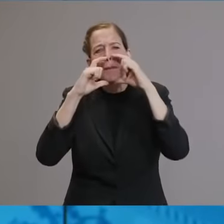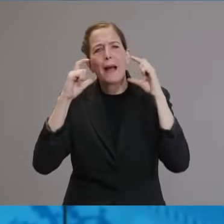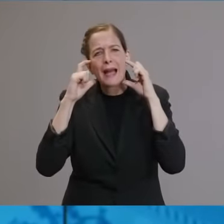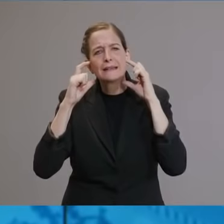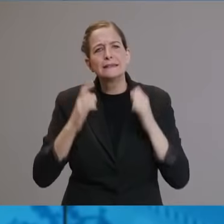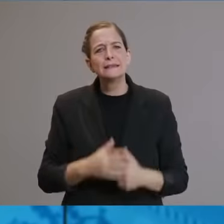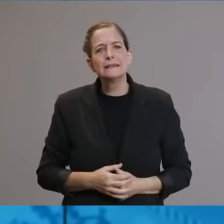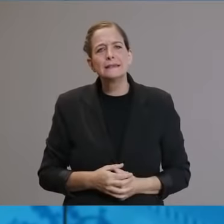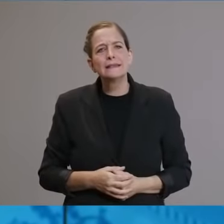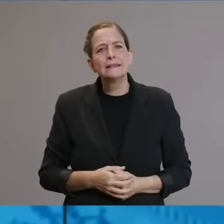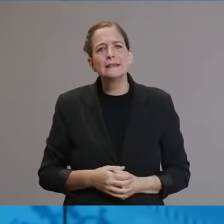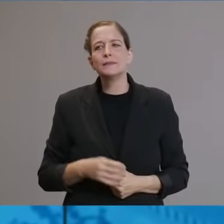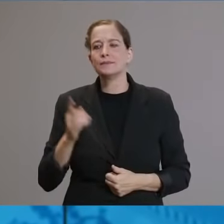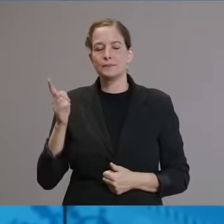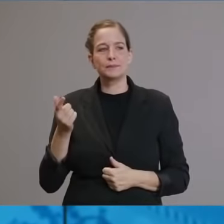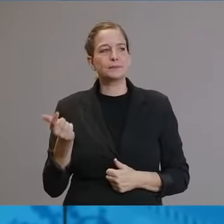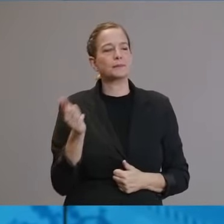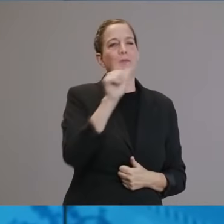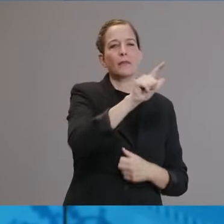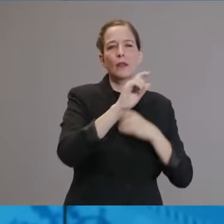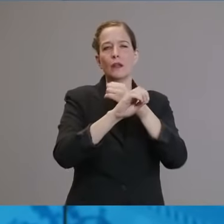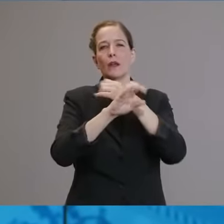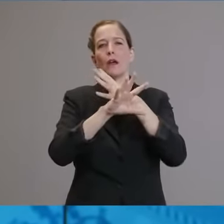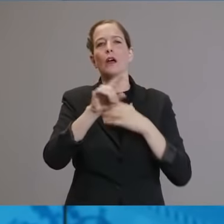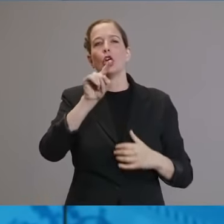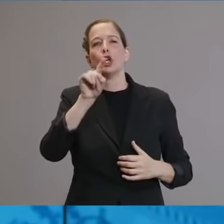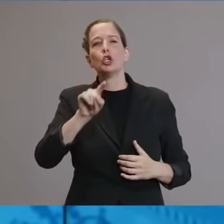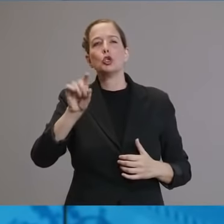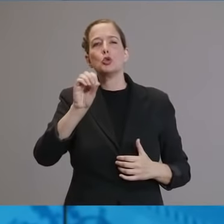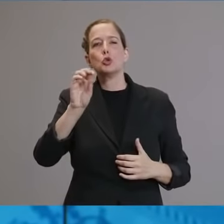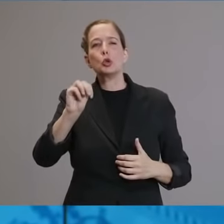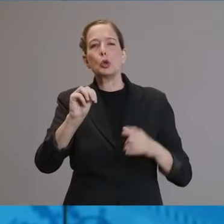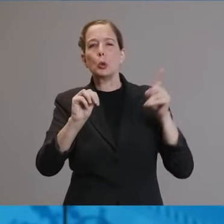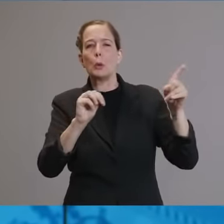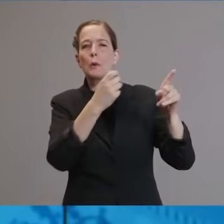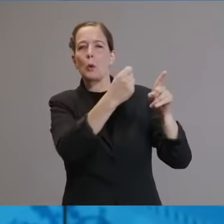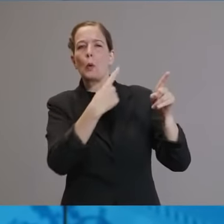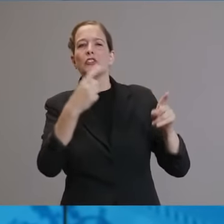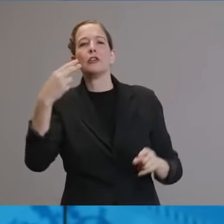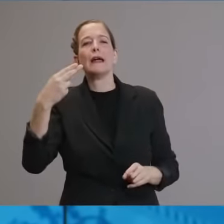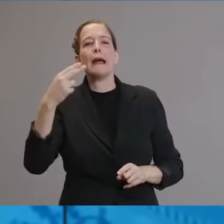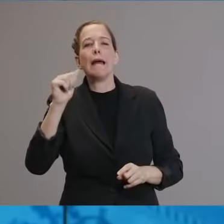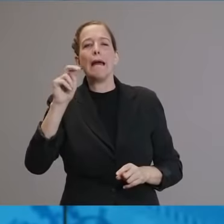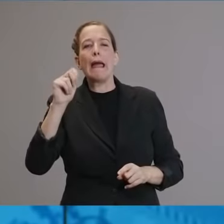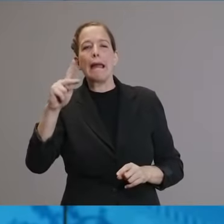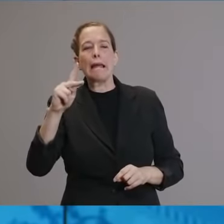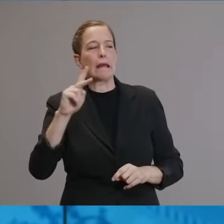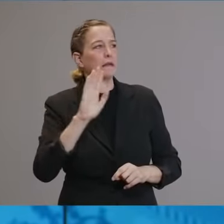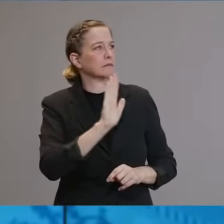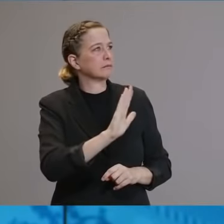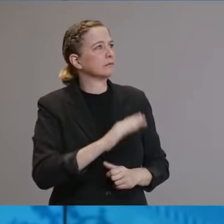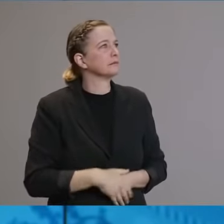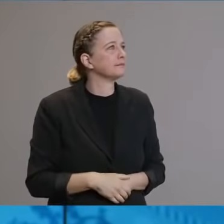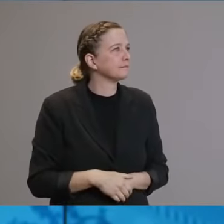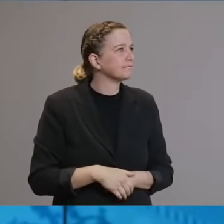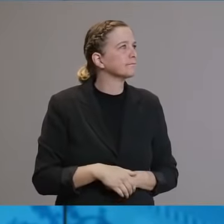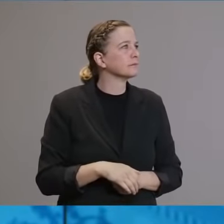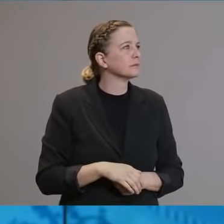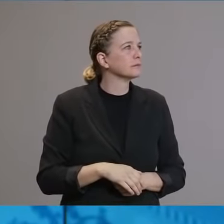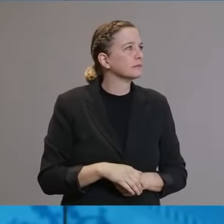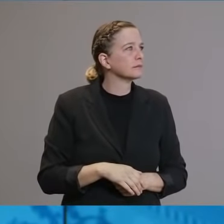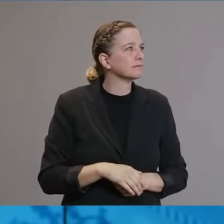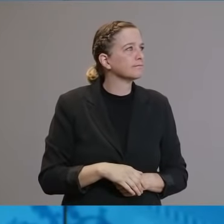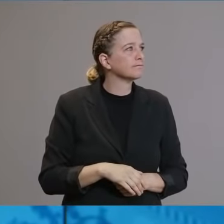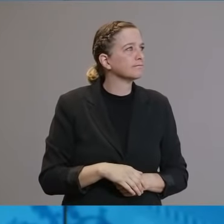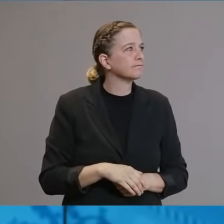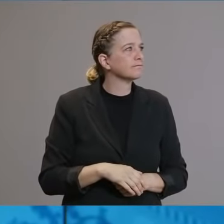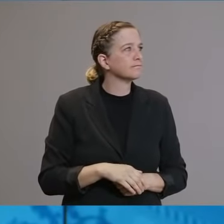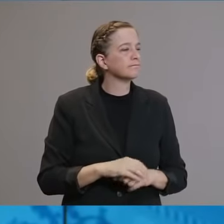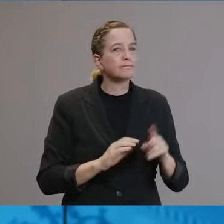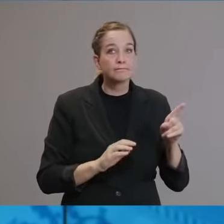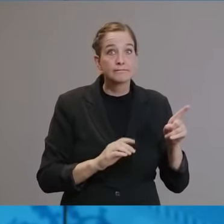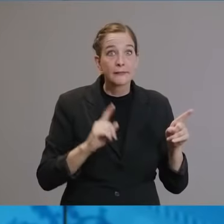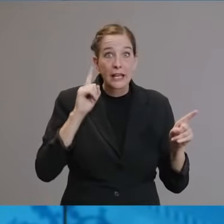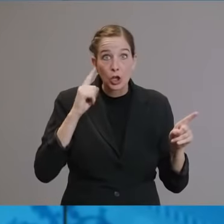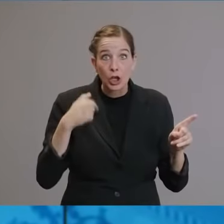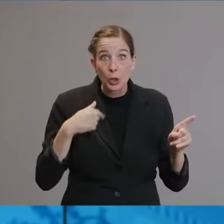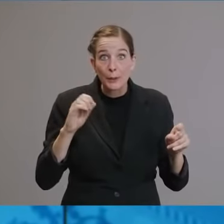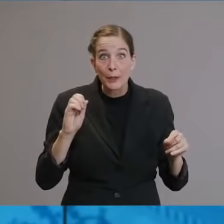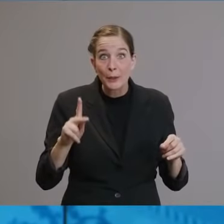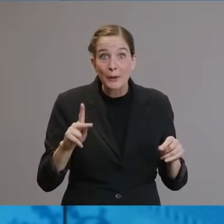CAN YOU HEAR ME ALL RIGHT?